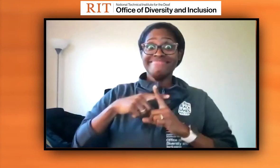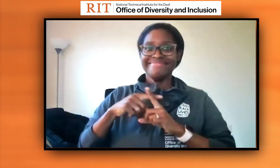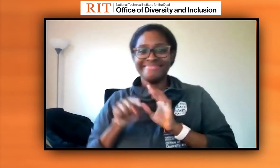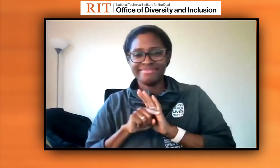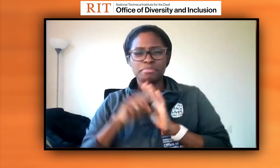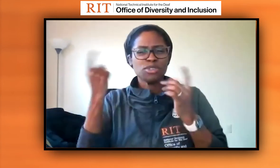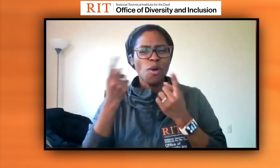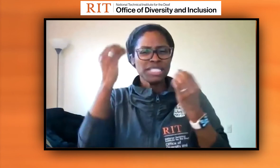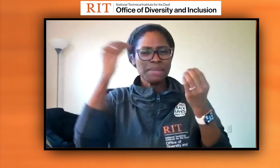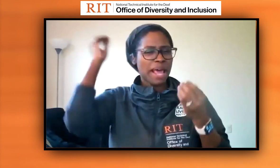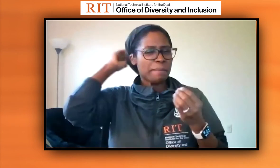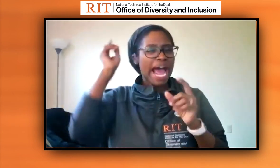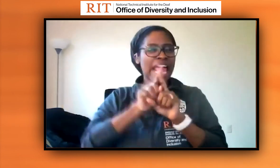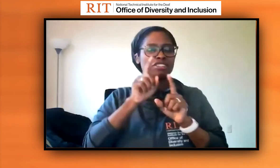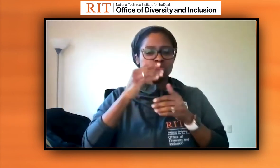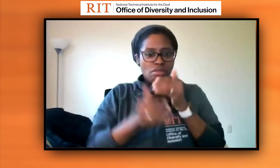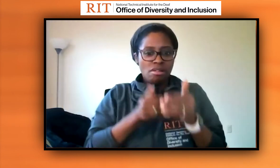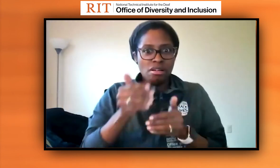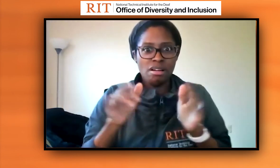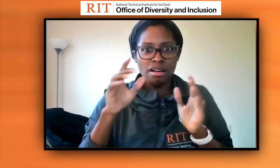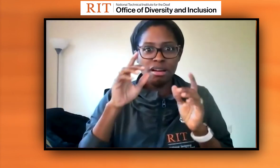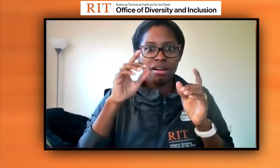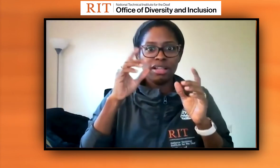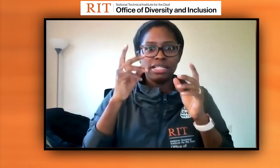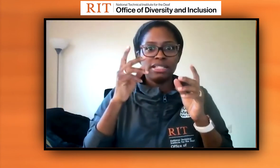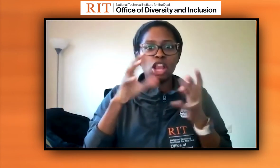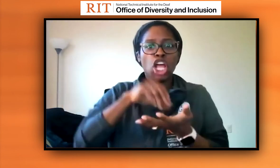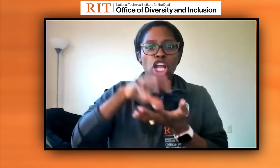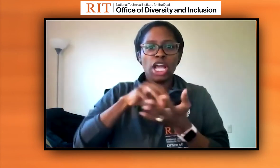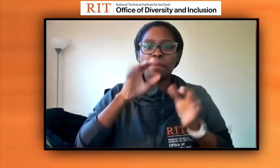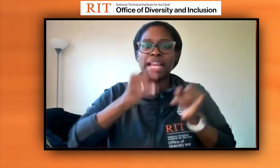and I'll do whatever I can to make it not be so, but it's so important to learn about everyone's